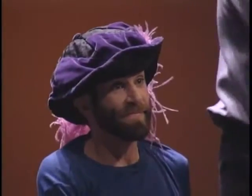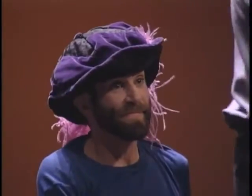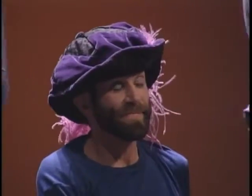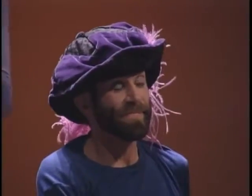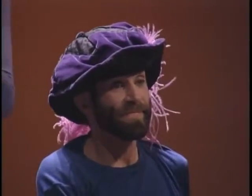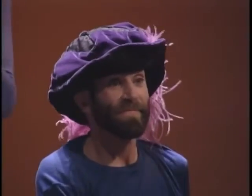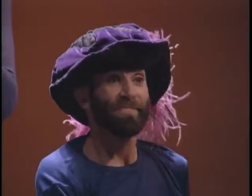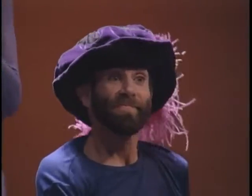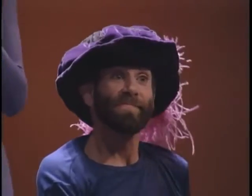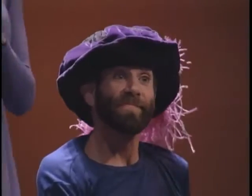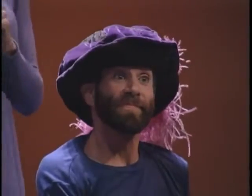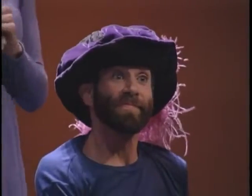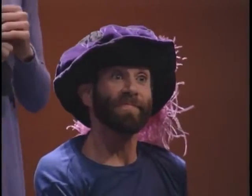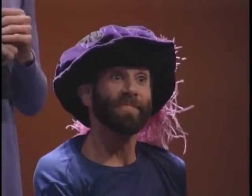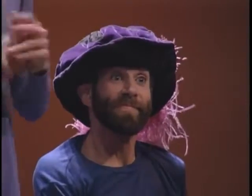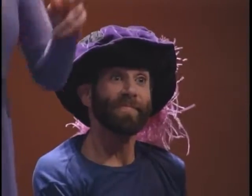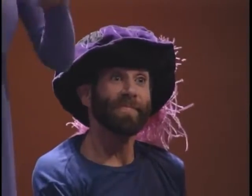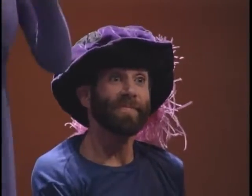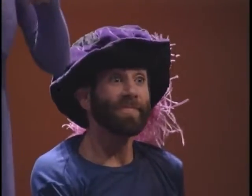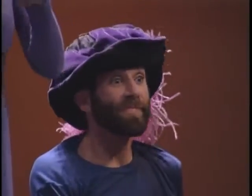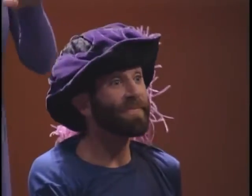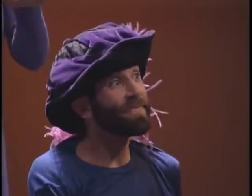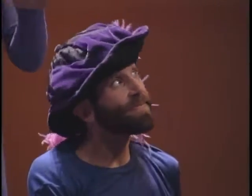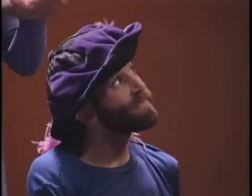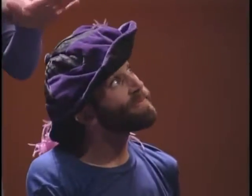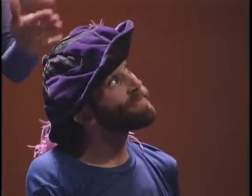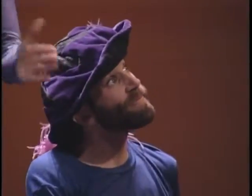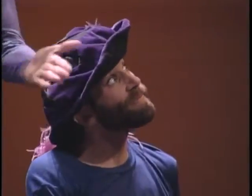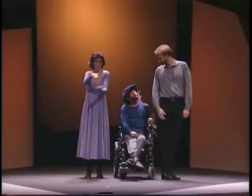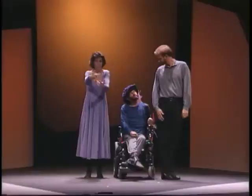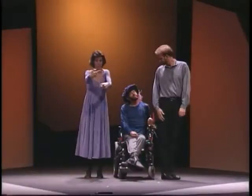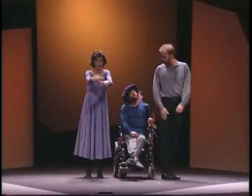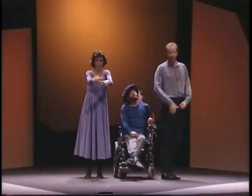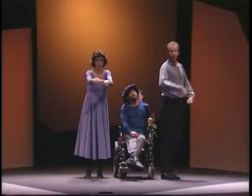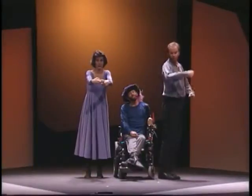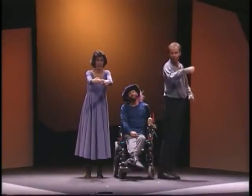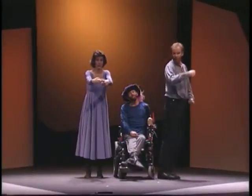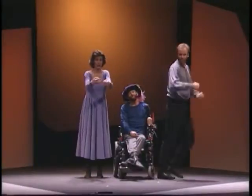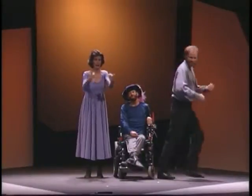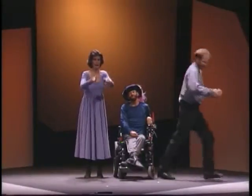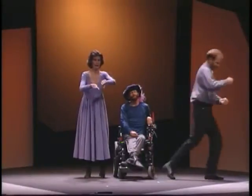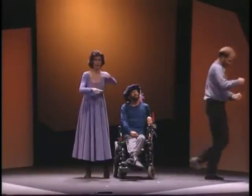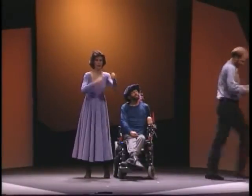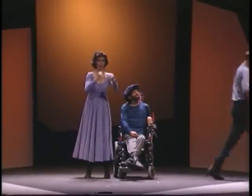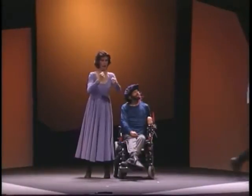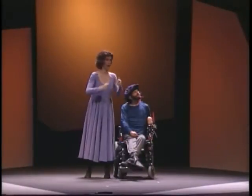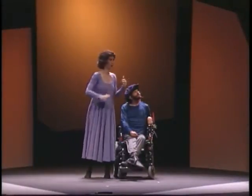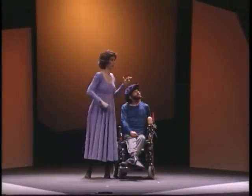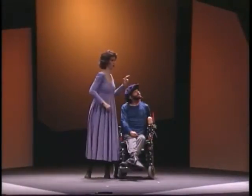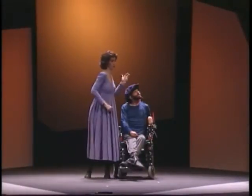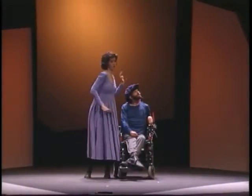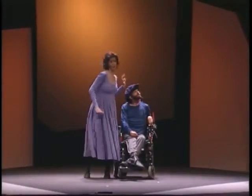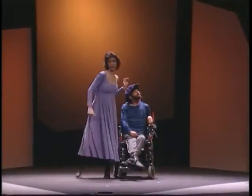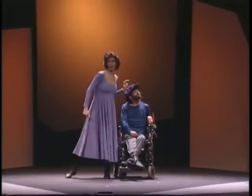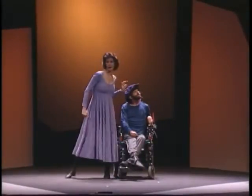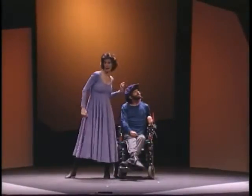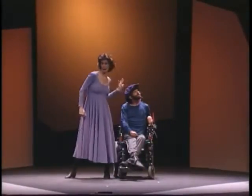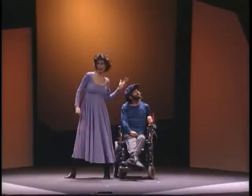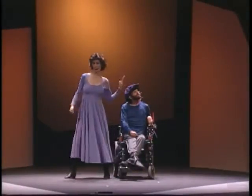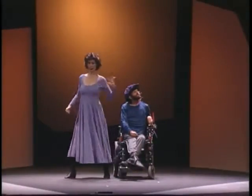i insinuate myself into the fray when the cars see me and come to a screeching